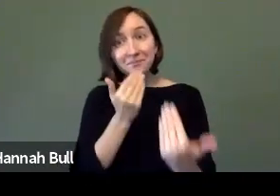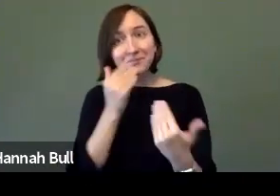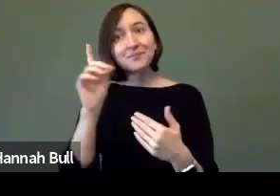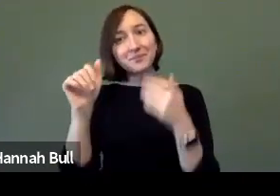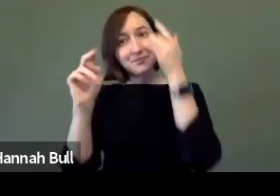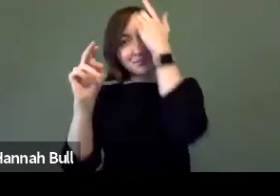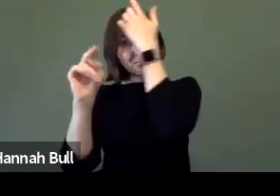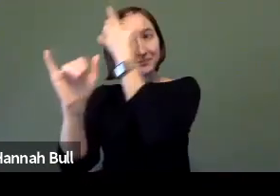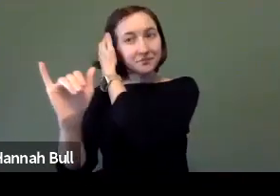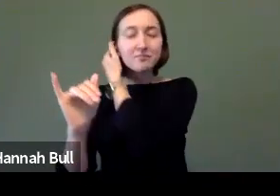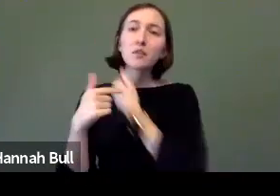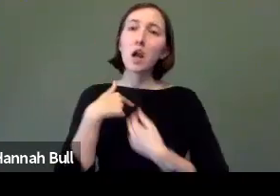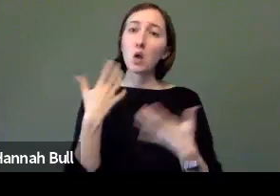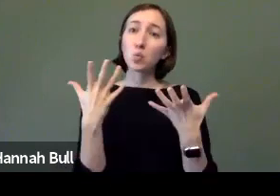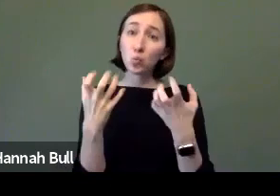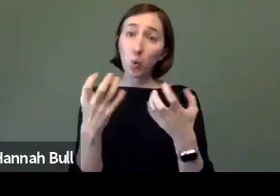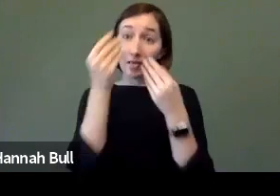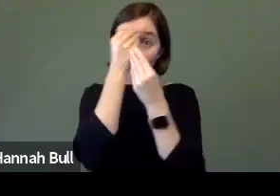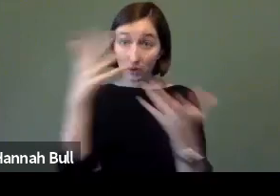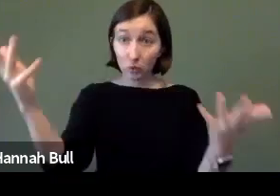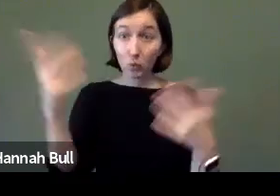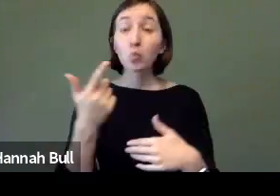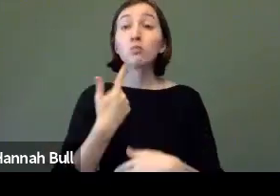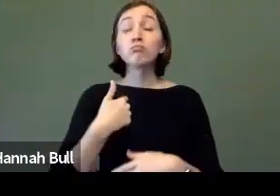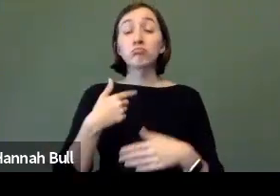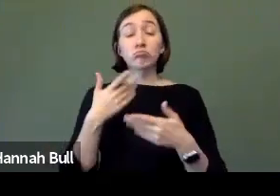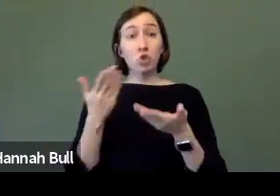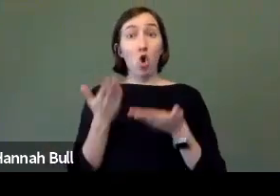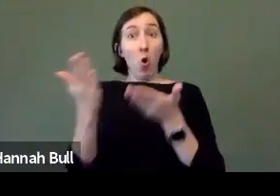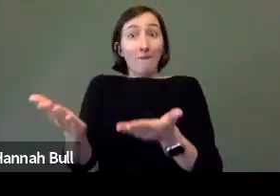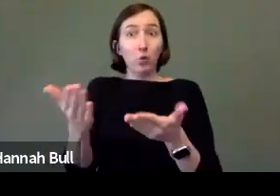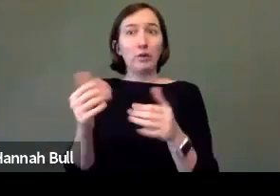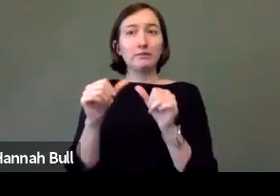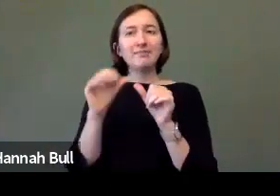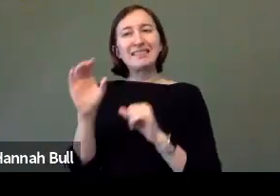I want to let everyone know we're offering continuing education credits for this webinar